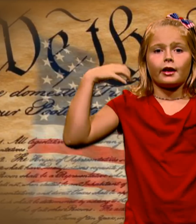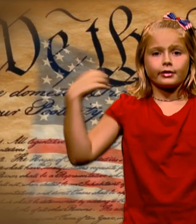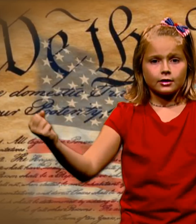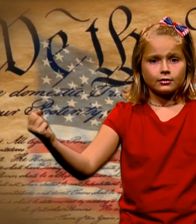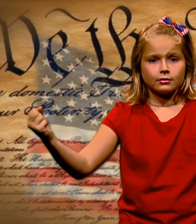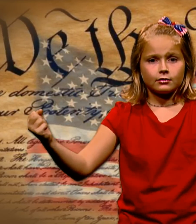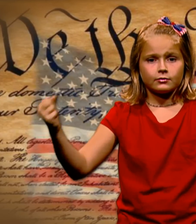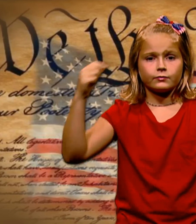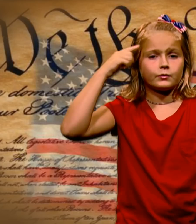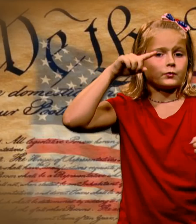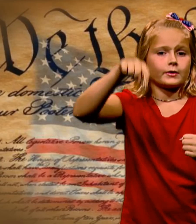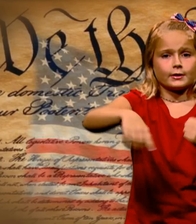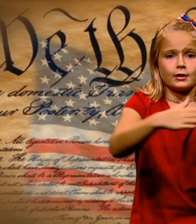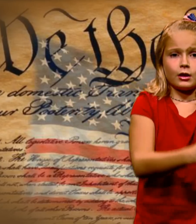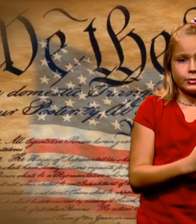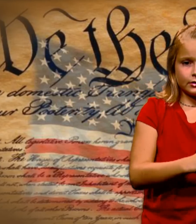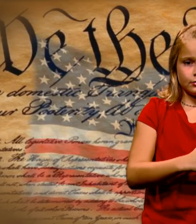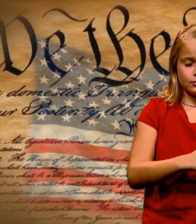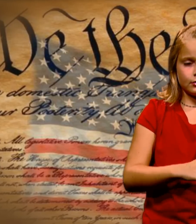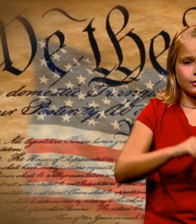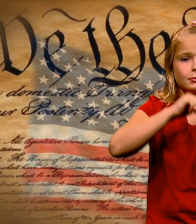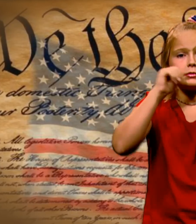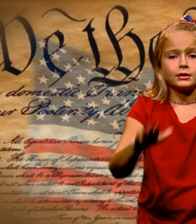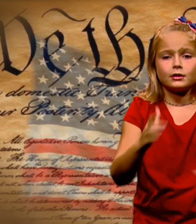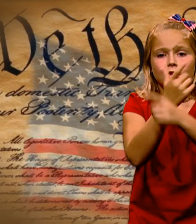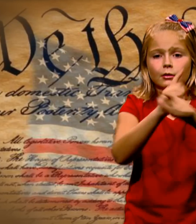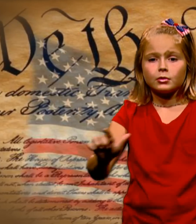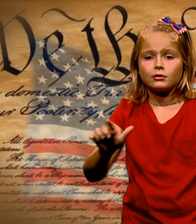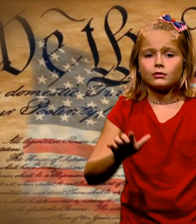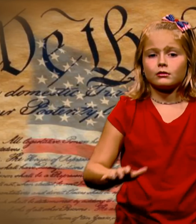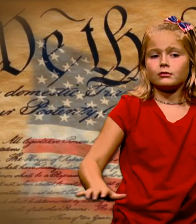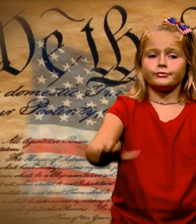blessings of Liberty to ourselves and our posterity,